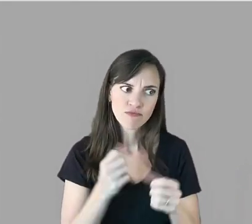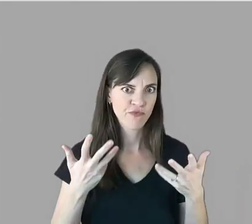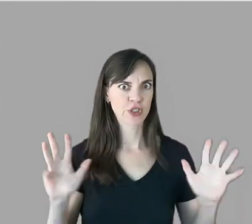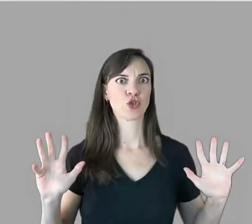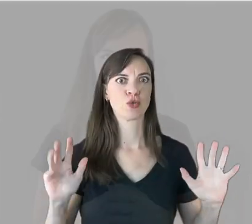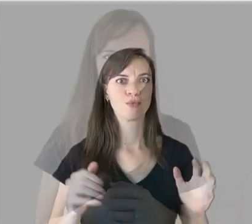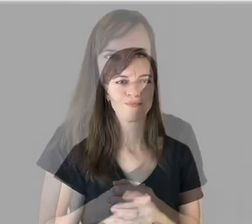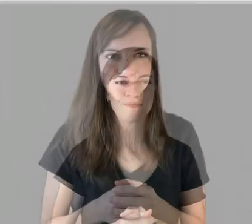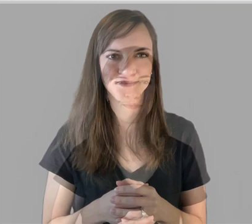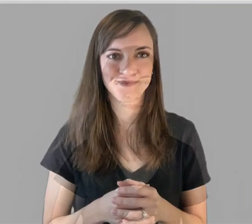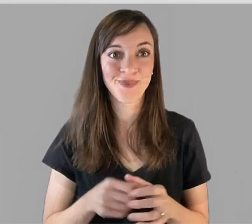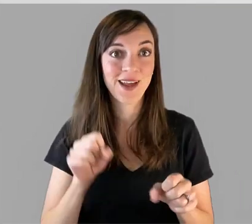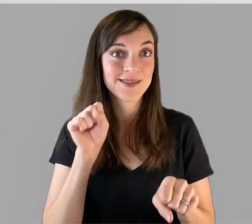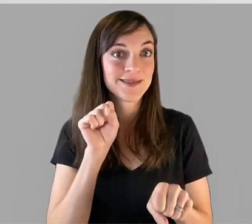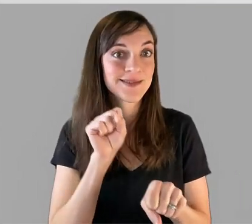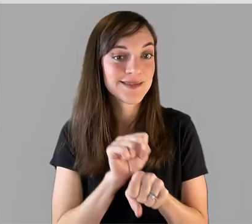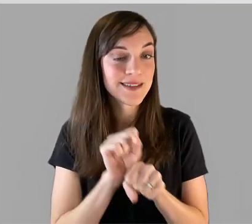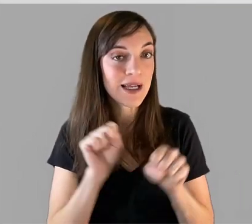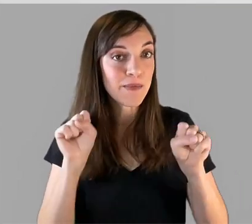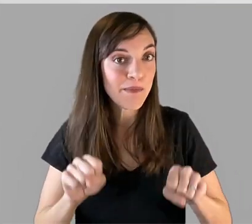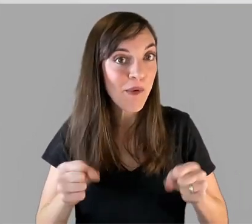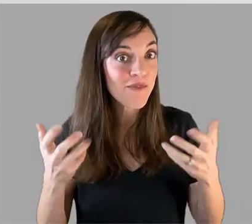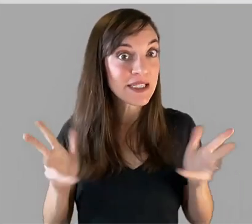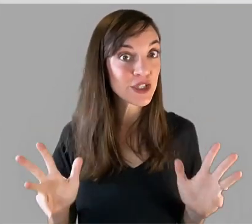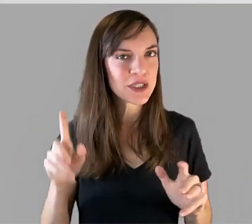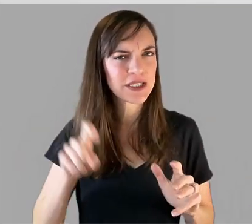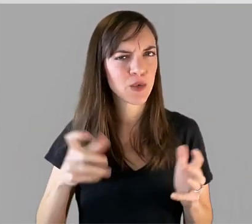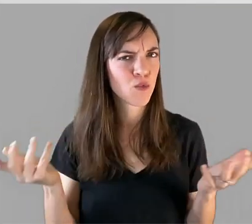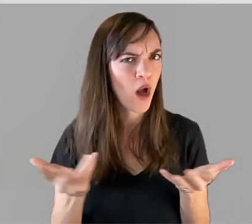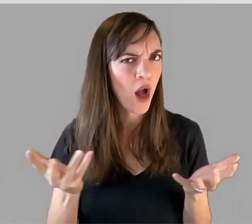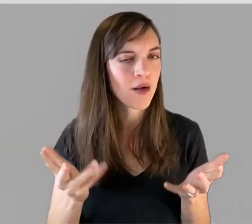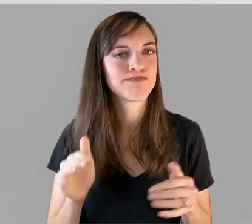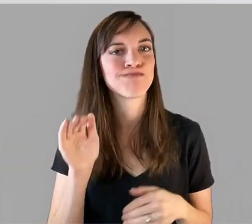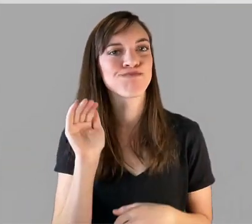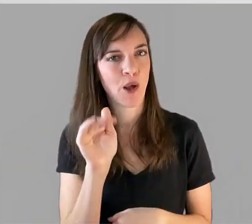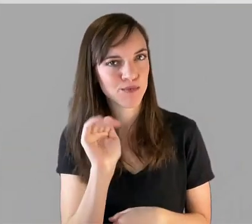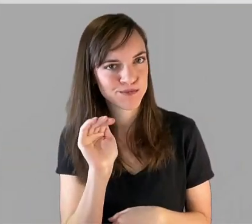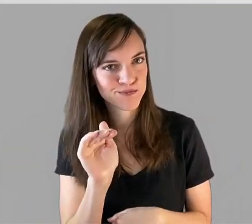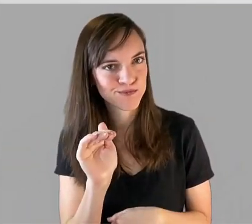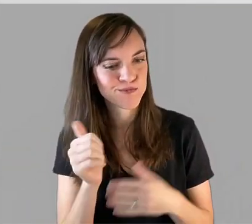In order to complete tasks, a hierarchy of prompts can be explicitly used on each step